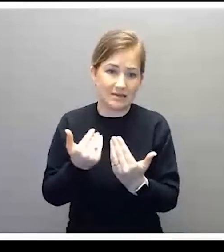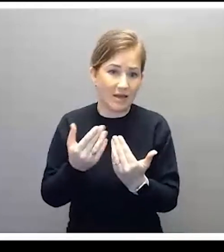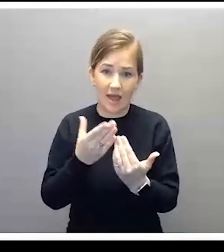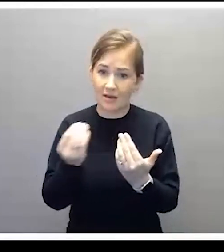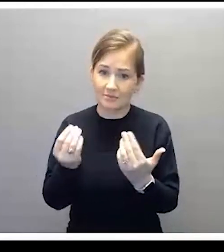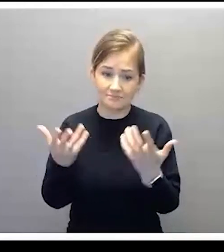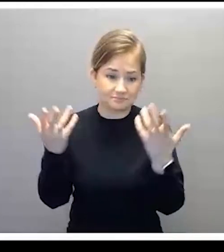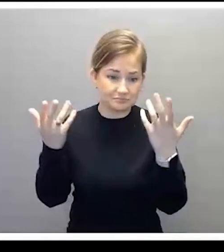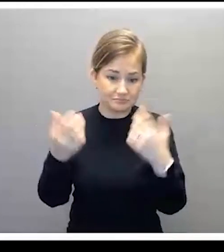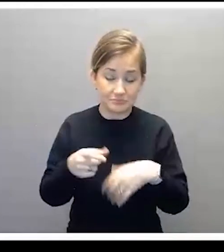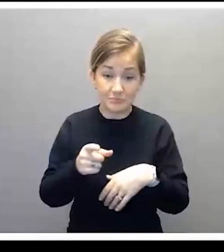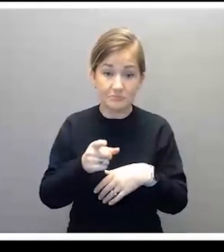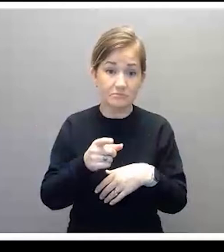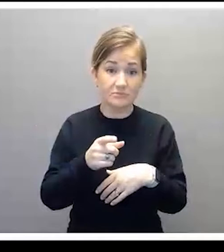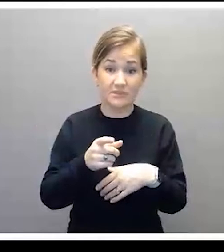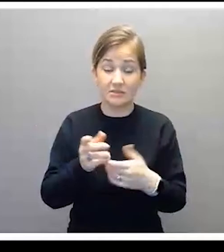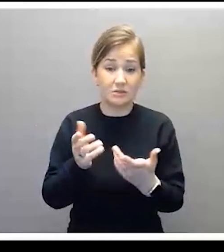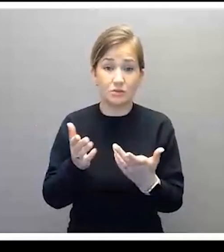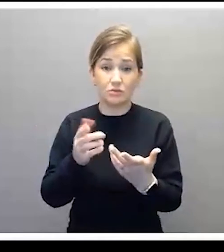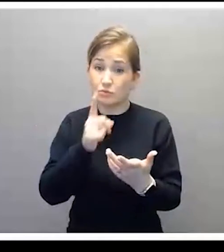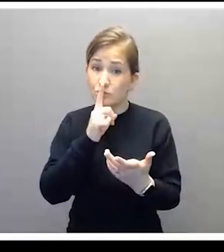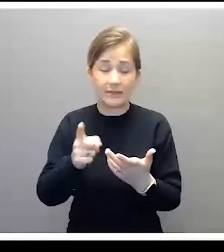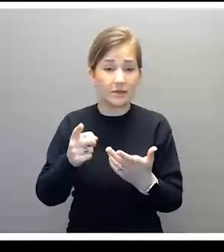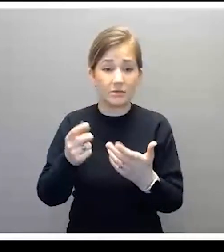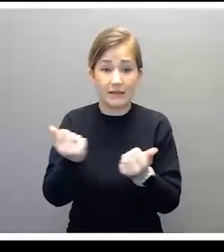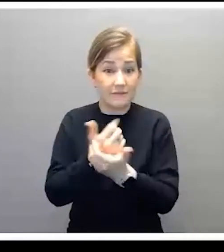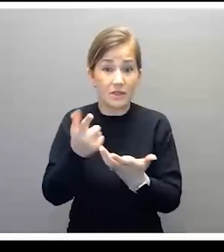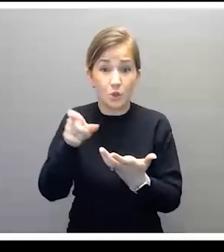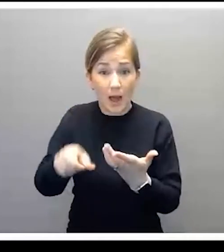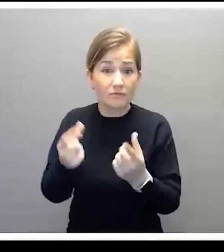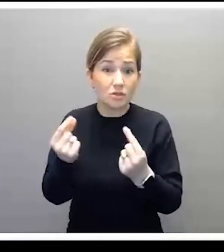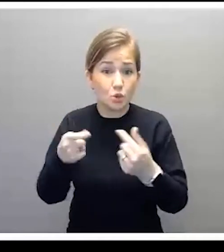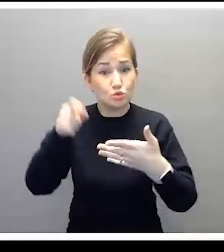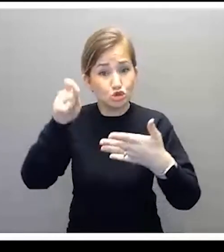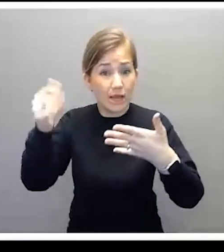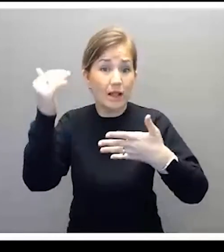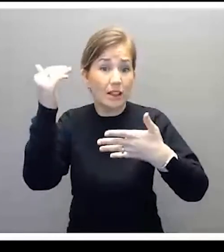and take a lot of the things that you have to do or go through a checklist to build,